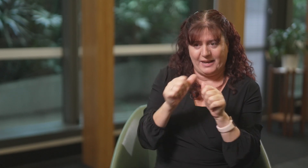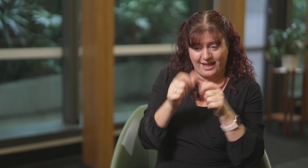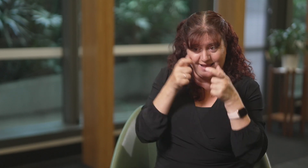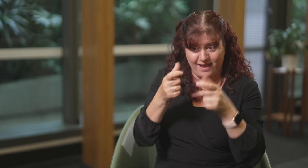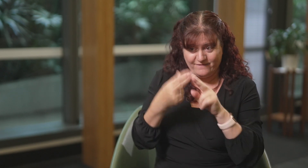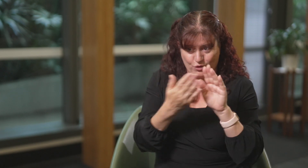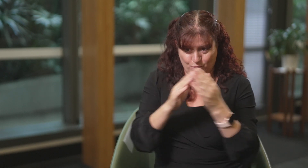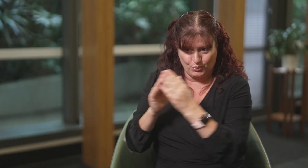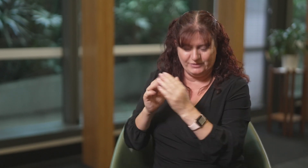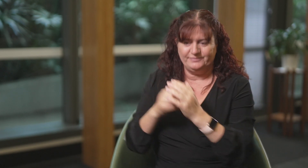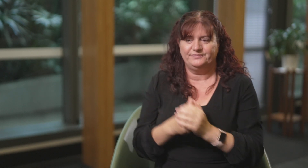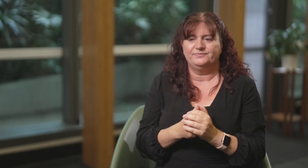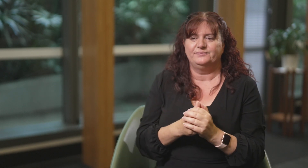for the deaf and hard of hearing community.